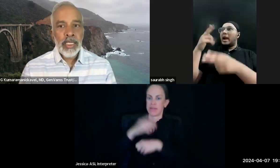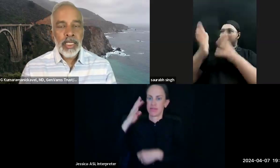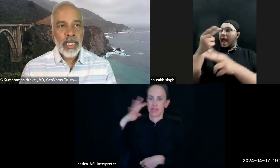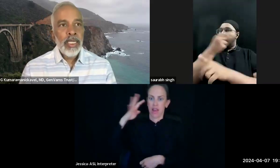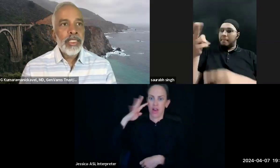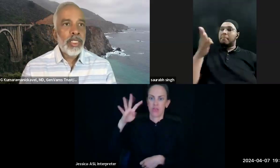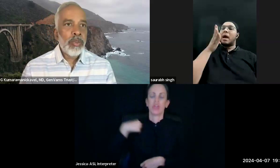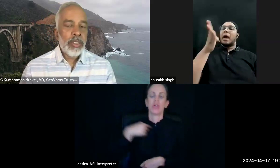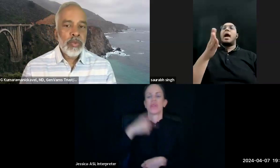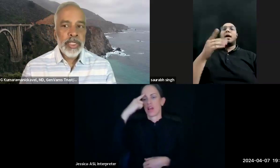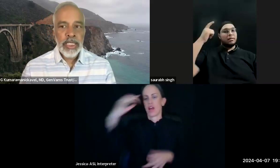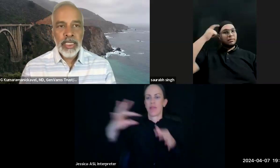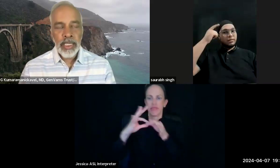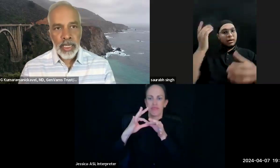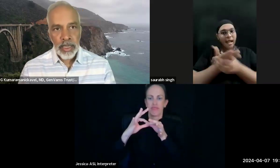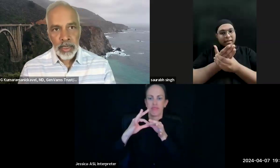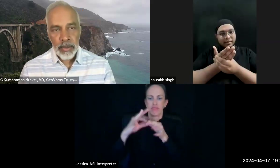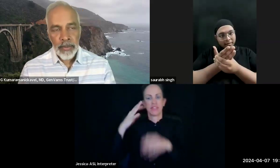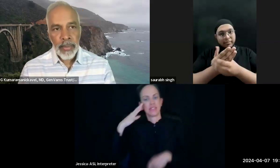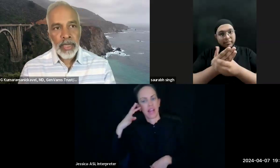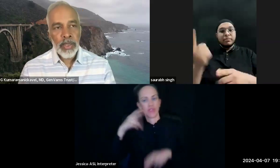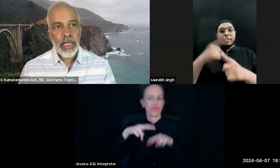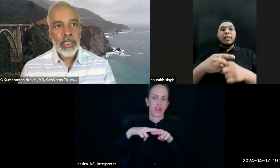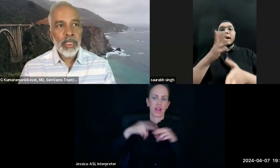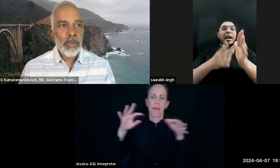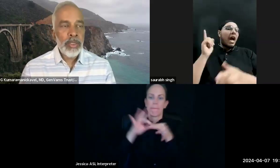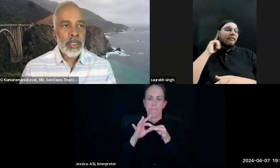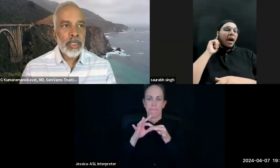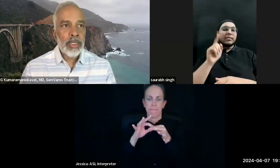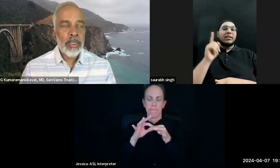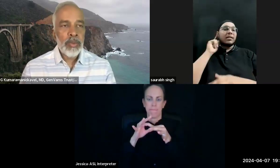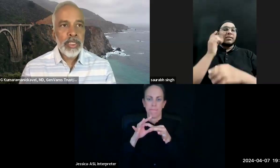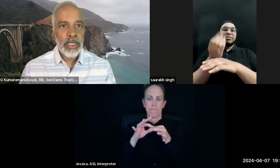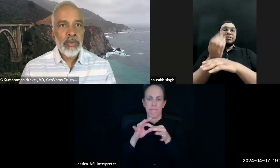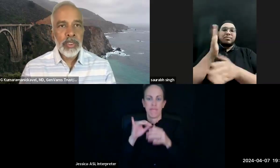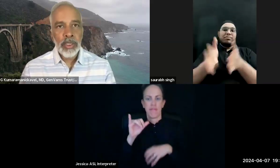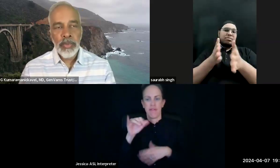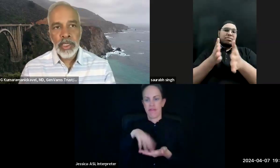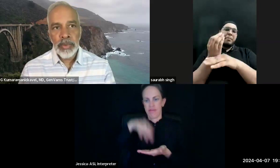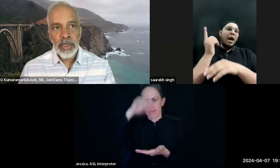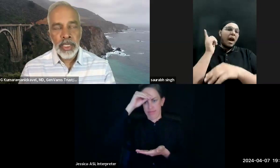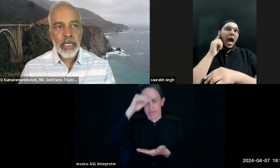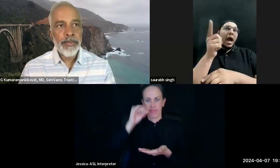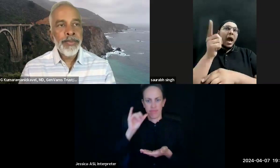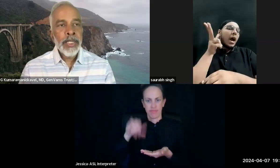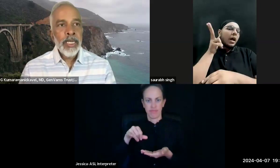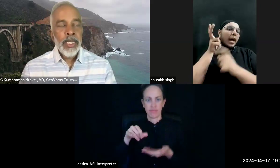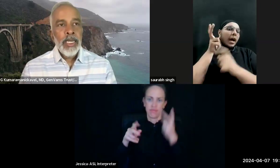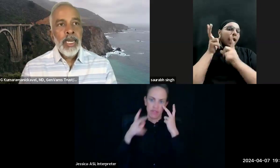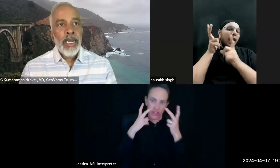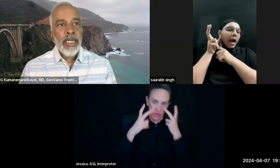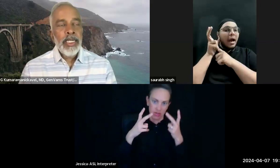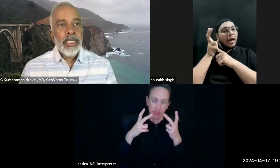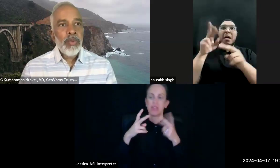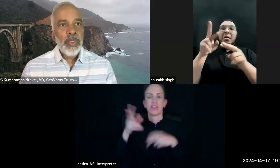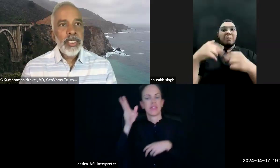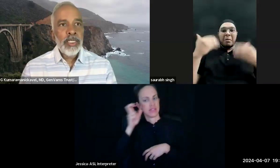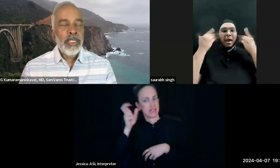that sound with the train. okay the sound with the visual perception of train and anytime we hear